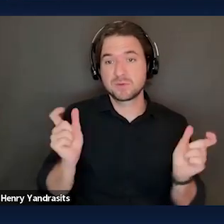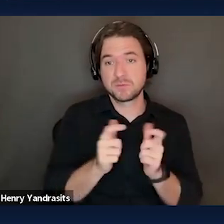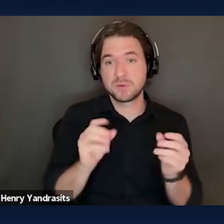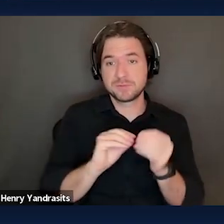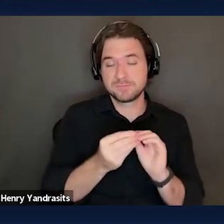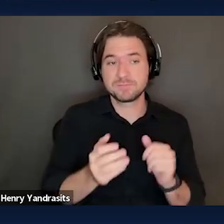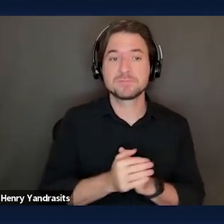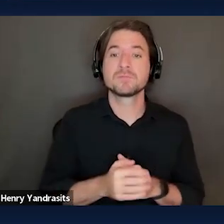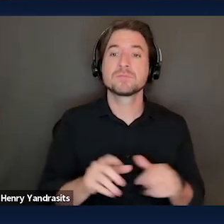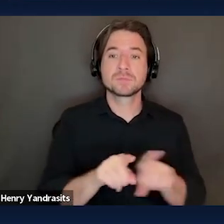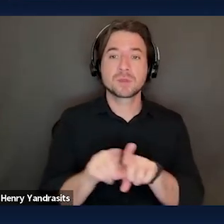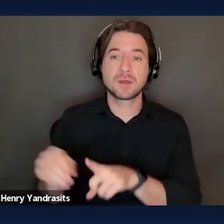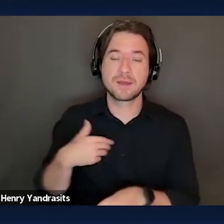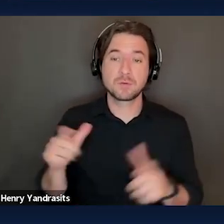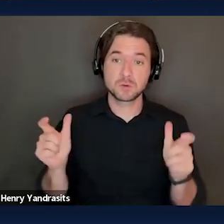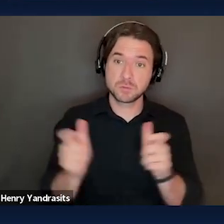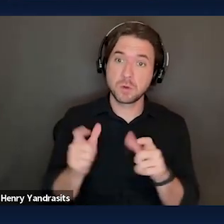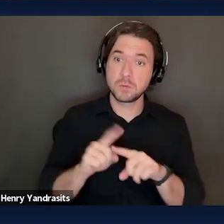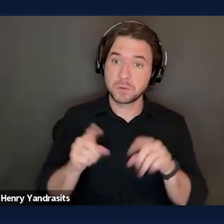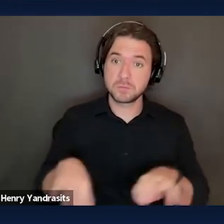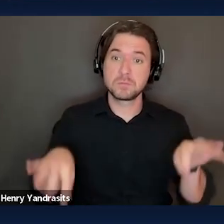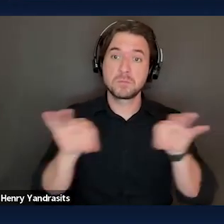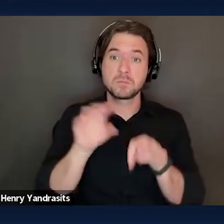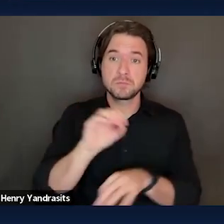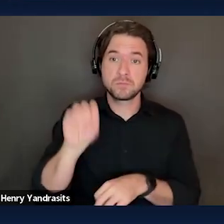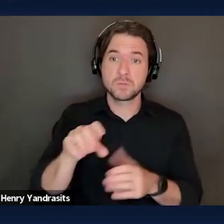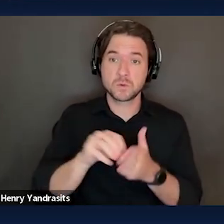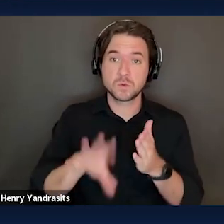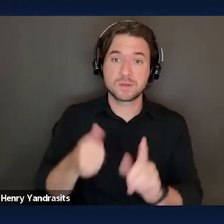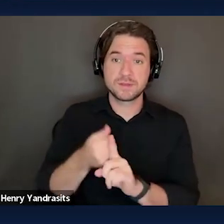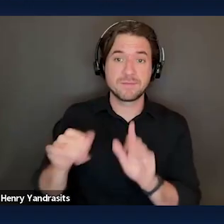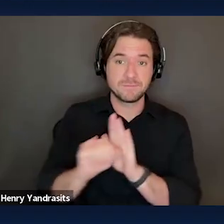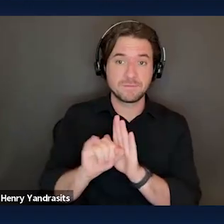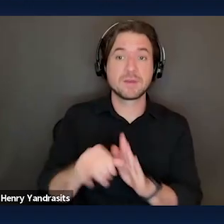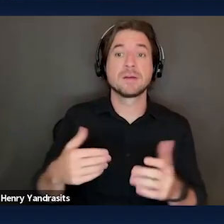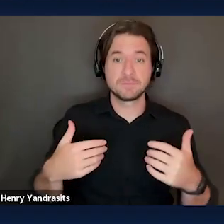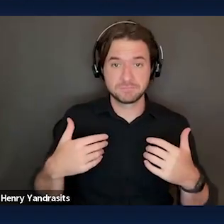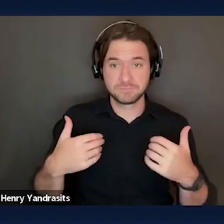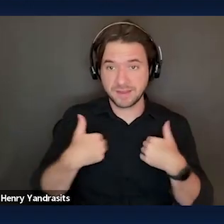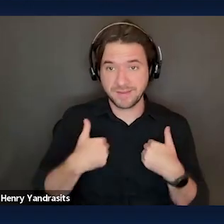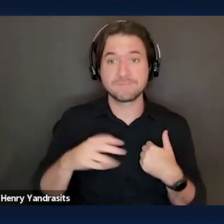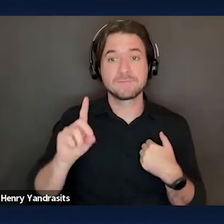We also have a small but meaningful percentage of students who I self-identify as a person with a disability.